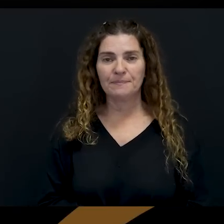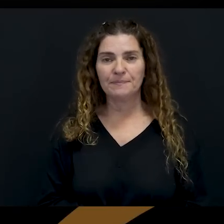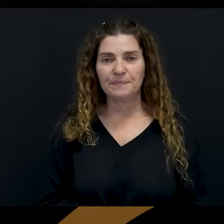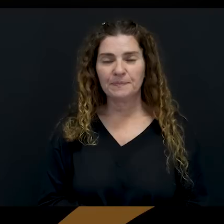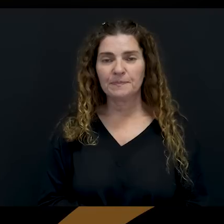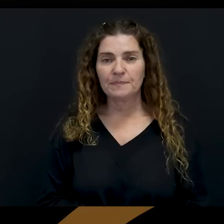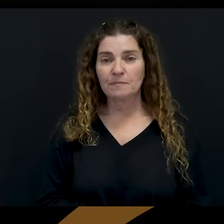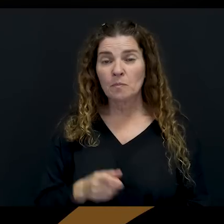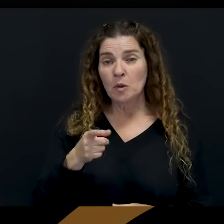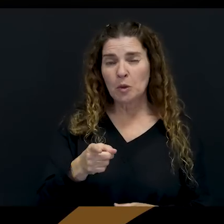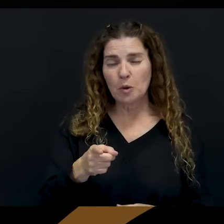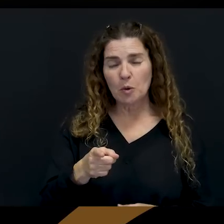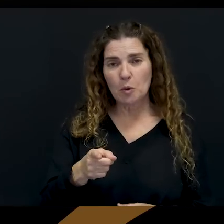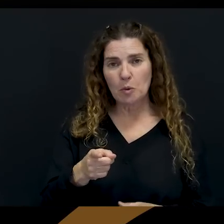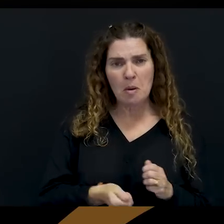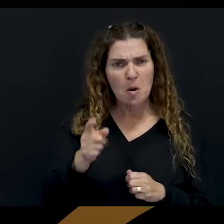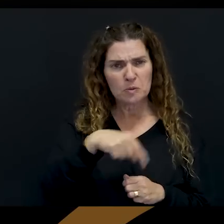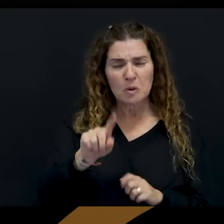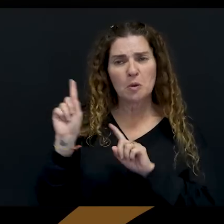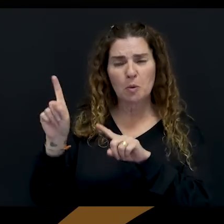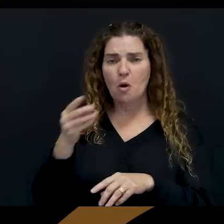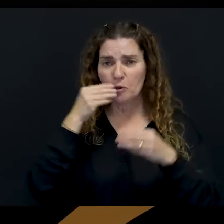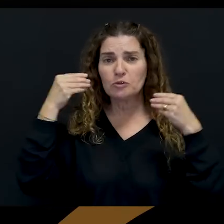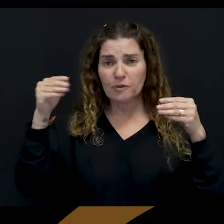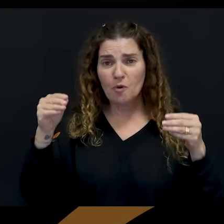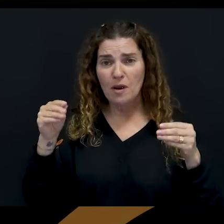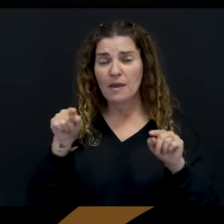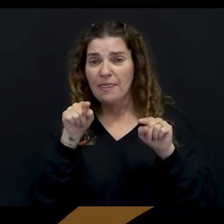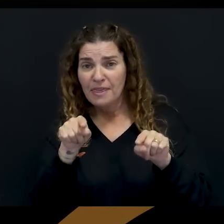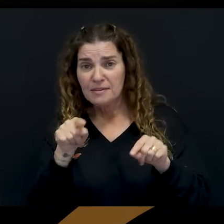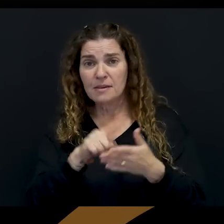Now, when most of you go to the grocery store, this is likely what you experience.